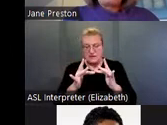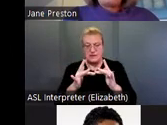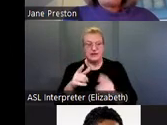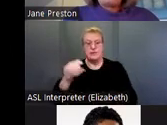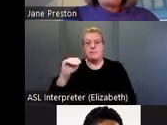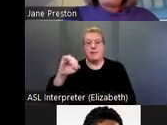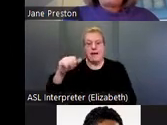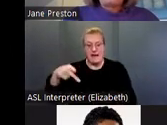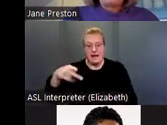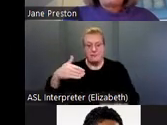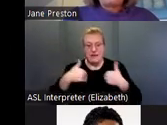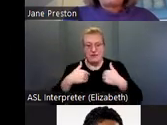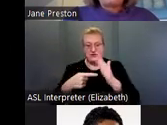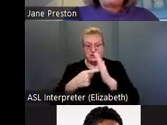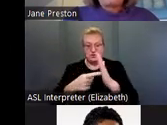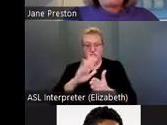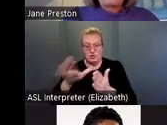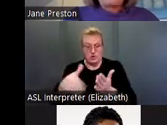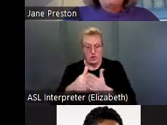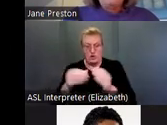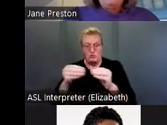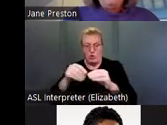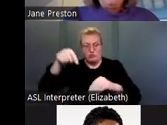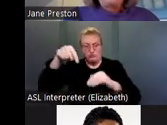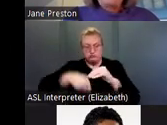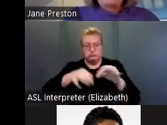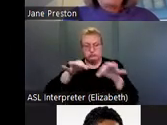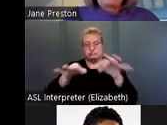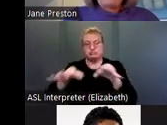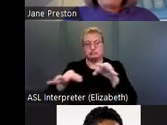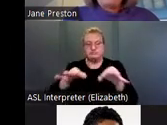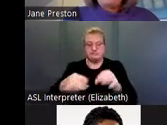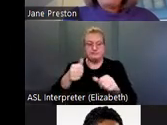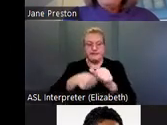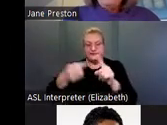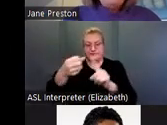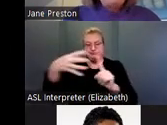and goes into greater detail about each of our programs.